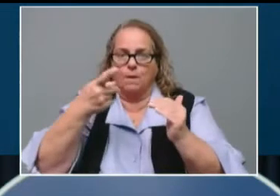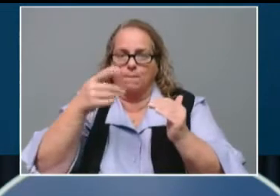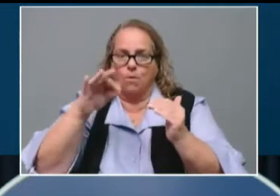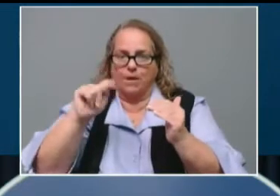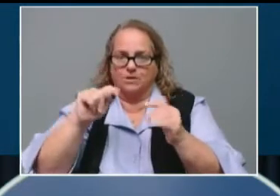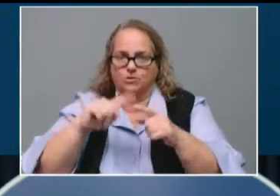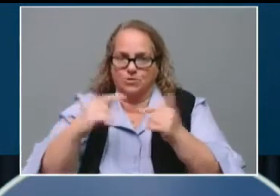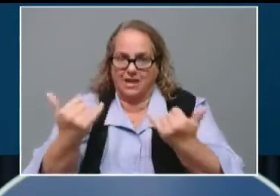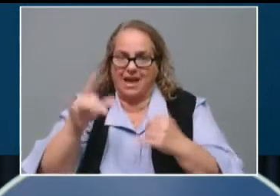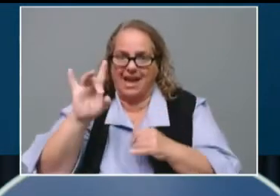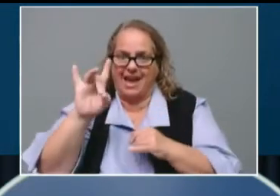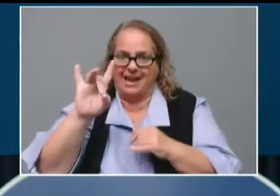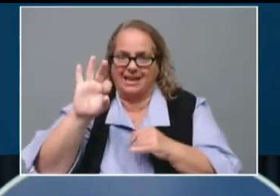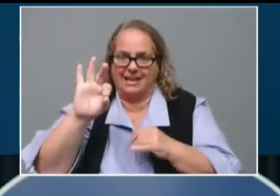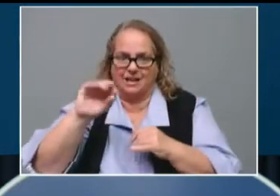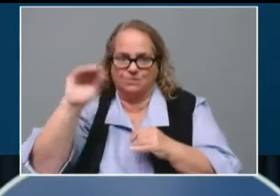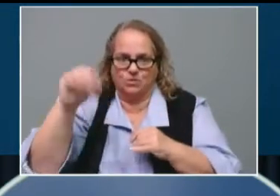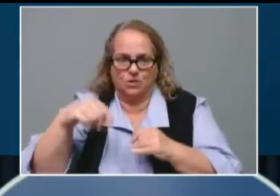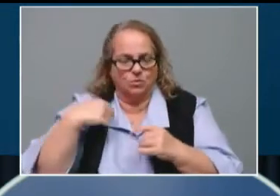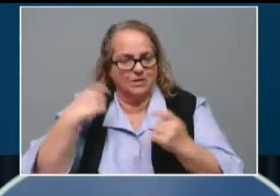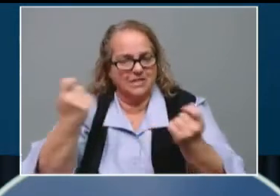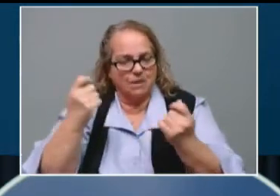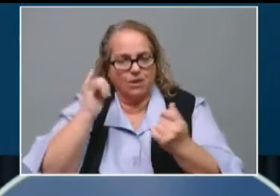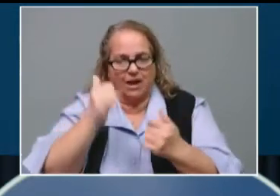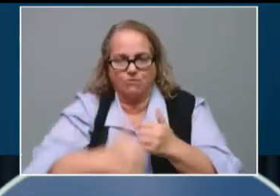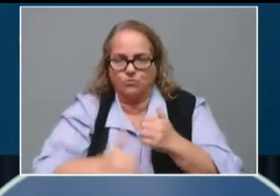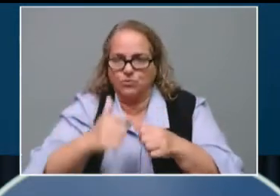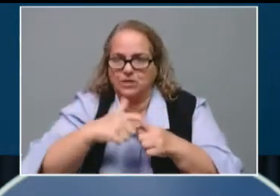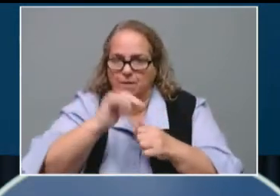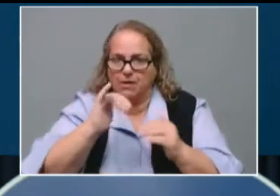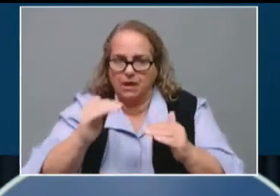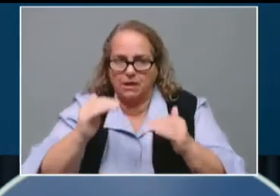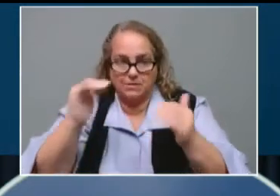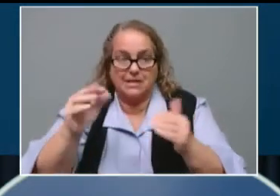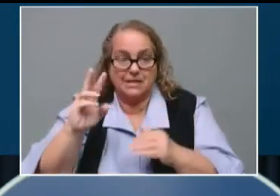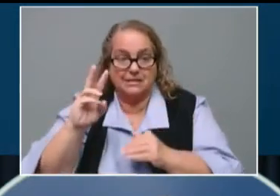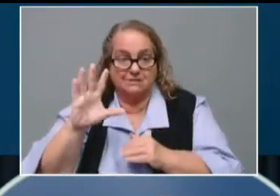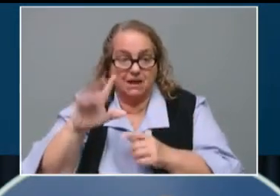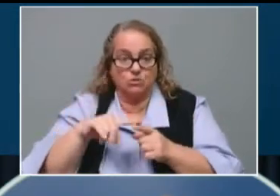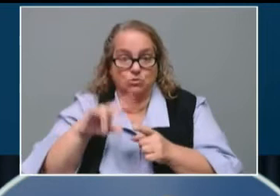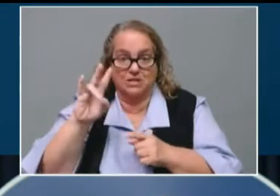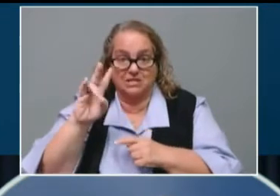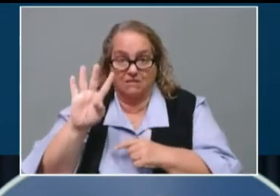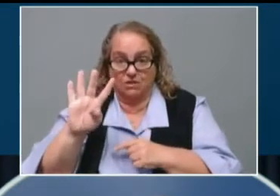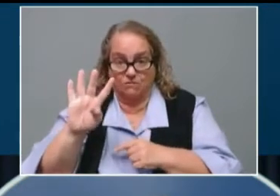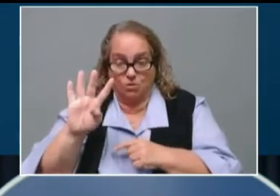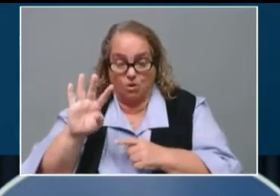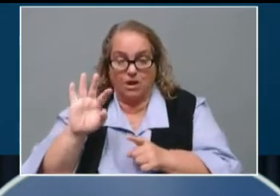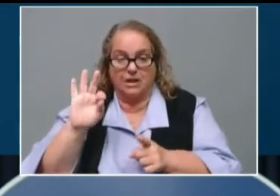celebrate every time that goes up 65-74 still at 92%. Or as my parents would